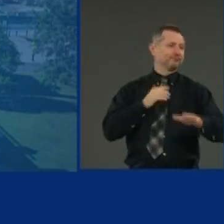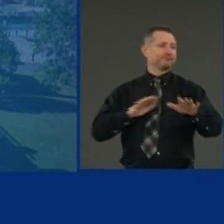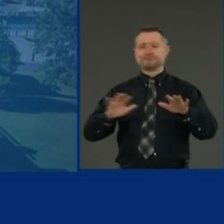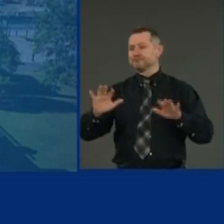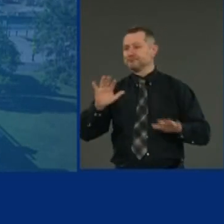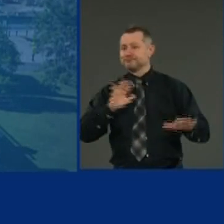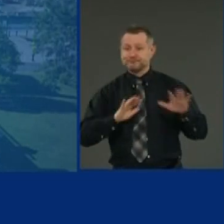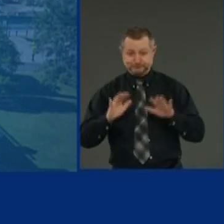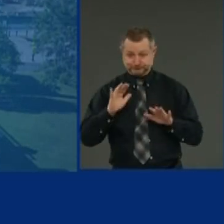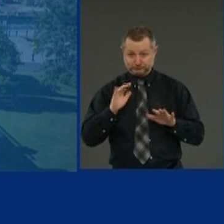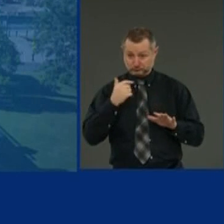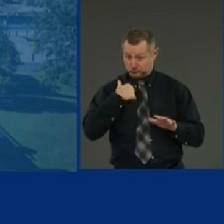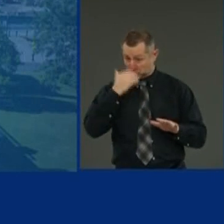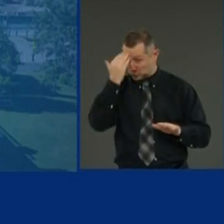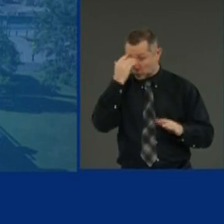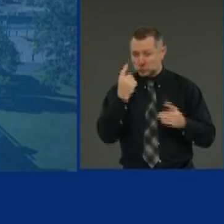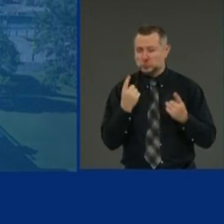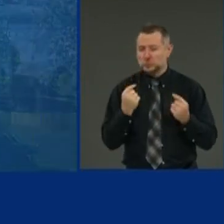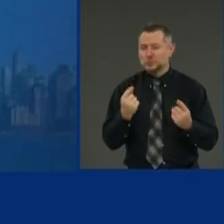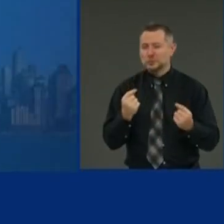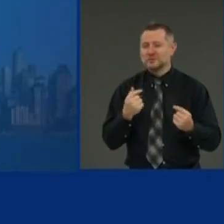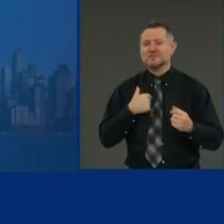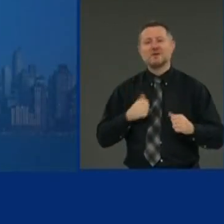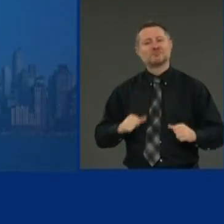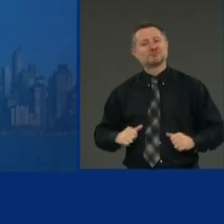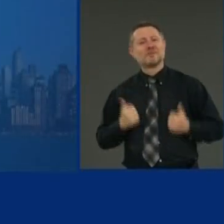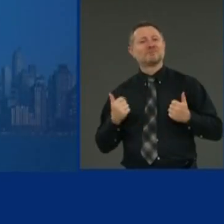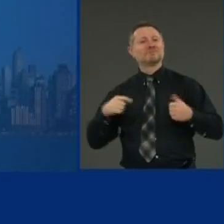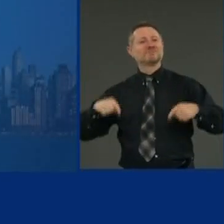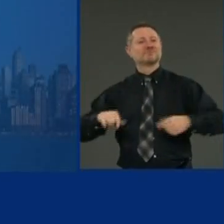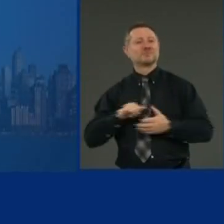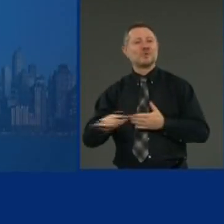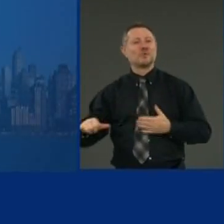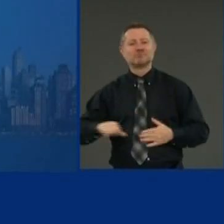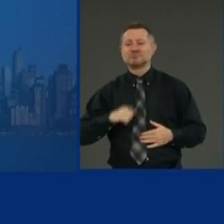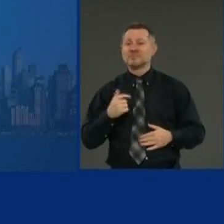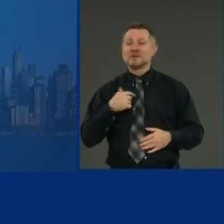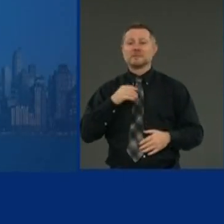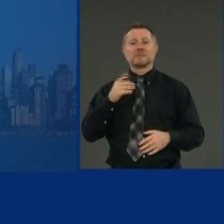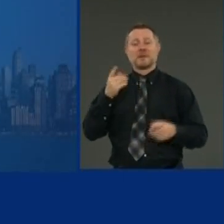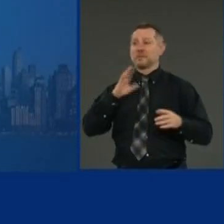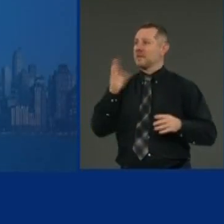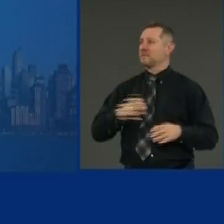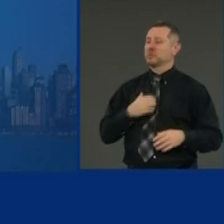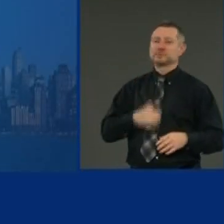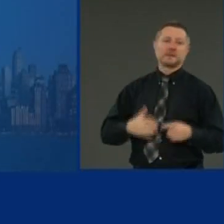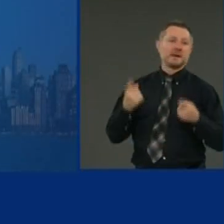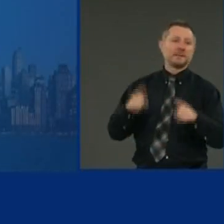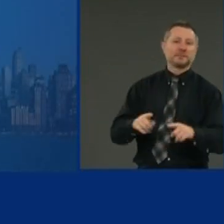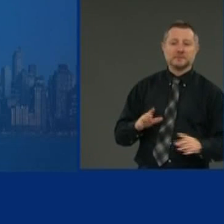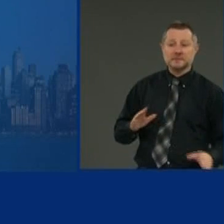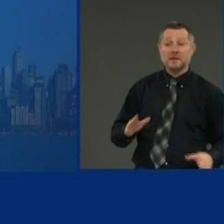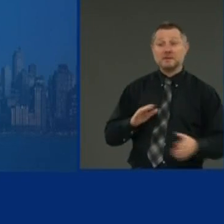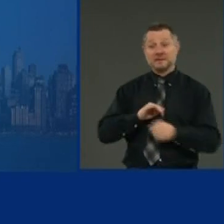HAVE BEEN HERE BEFORE, BUT WE ARE FIGURING IT OUT, AND I'M PROUD OF THE WAY THAT NEW YORK IS FIGURING IT OUT.